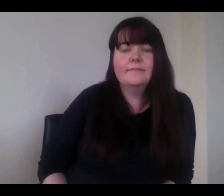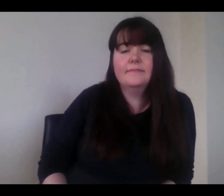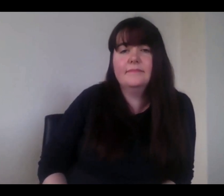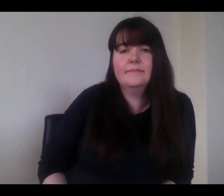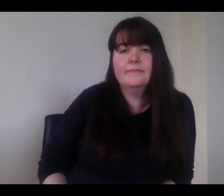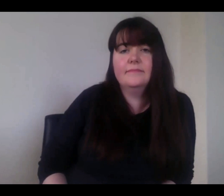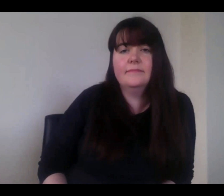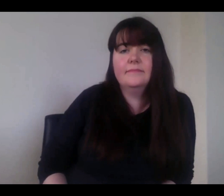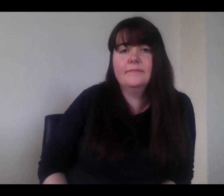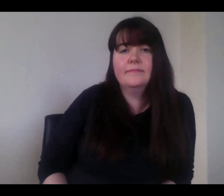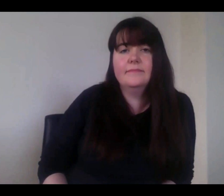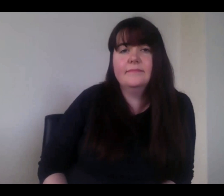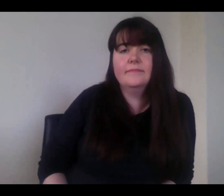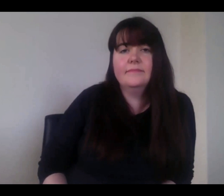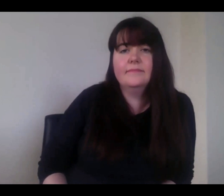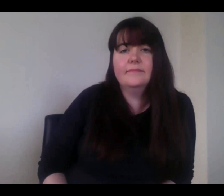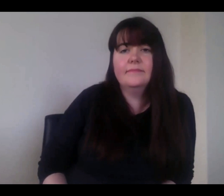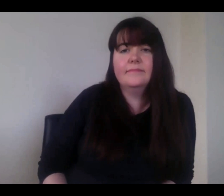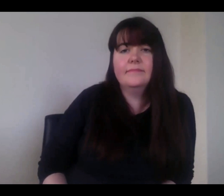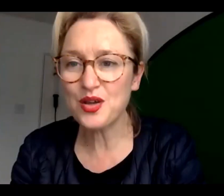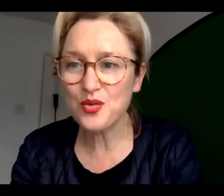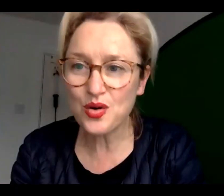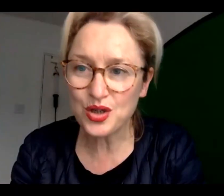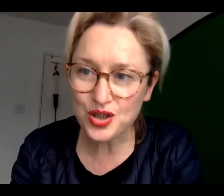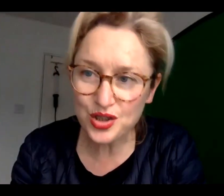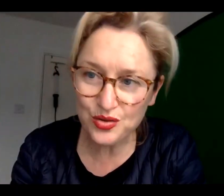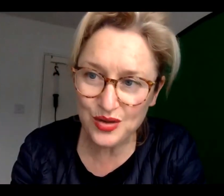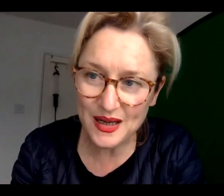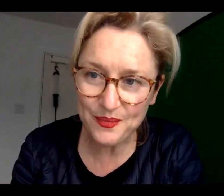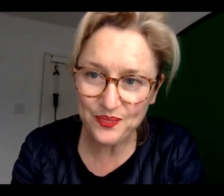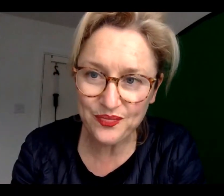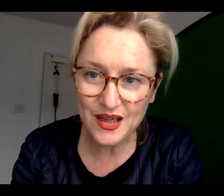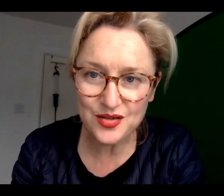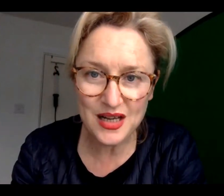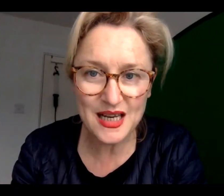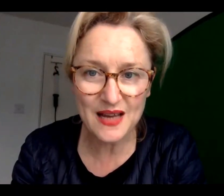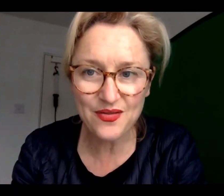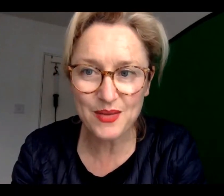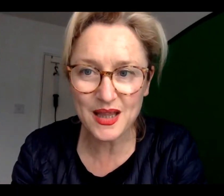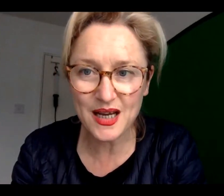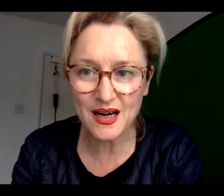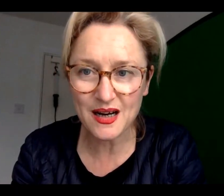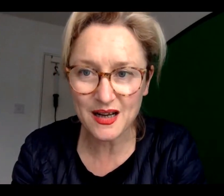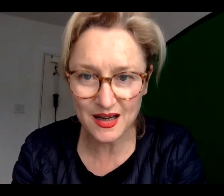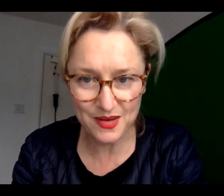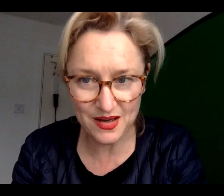were preparing for you here. Isabelle, are you good to translate for me there? I'm not